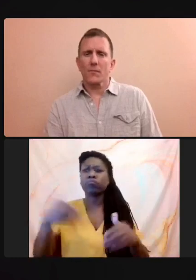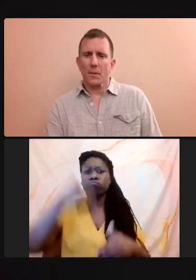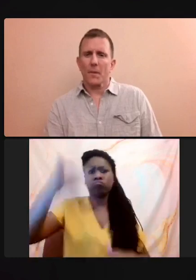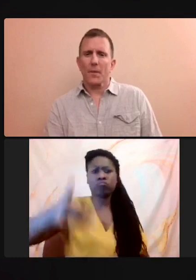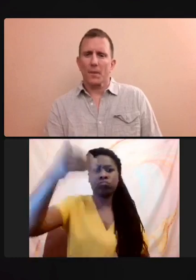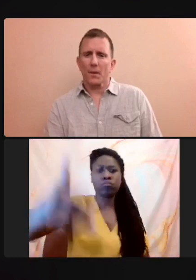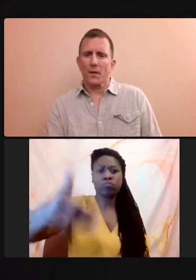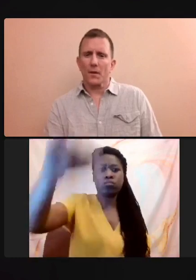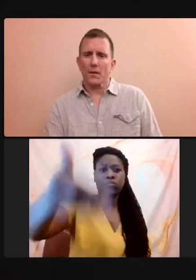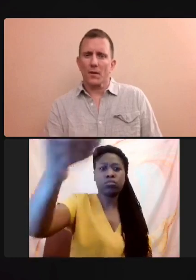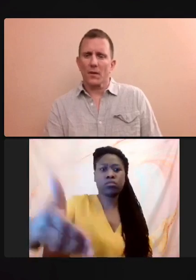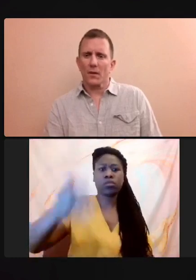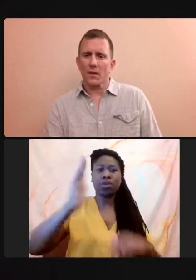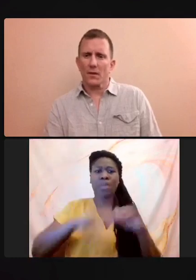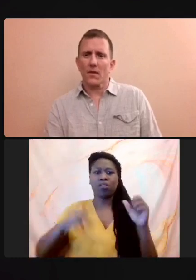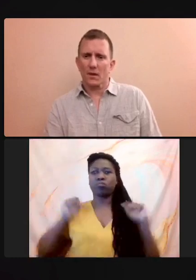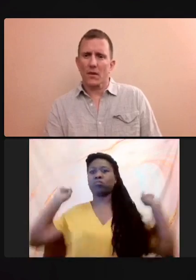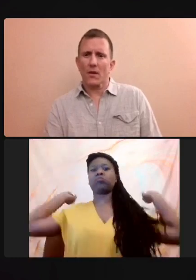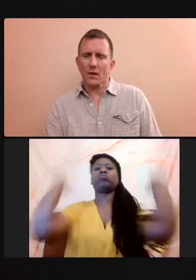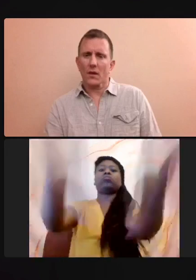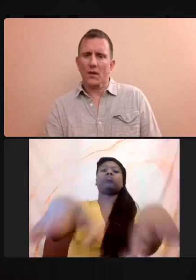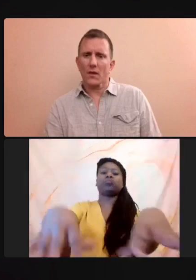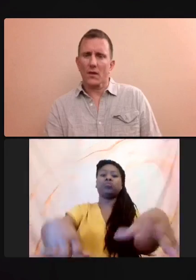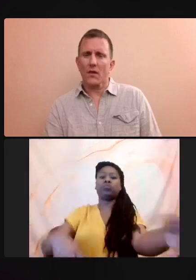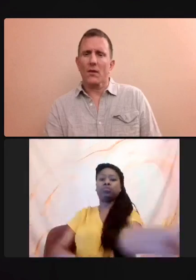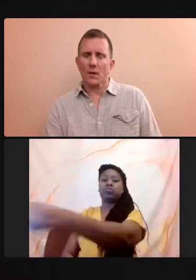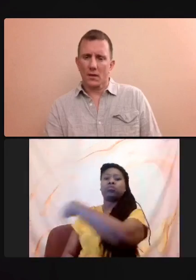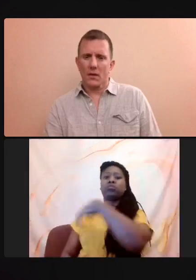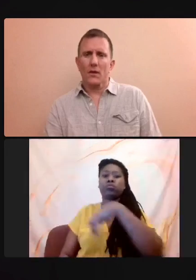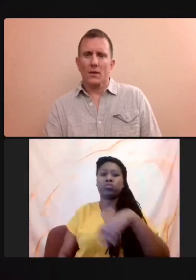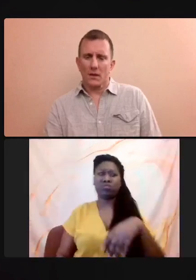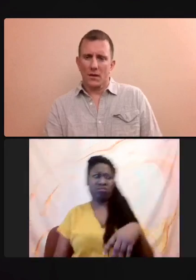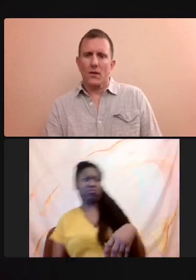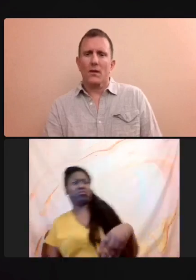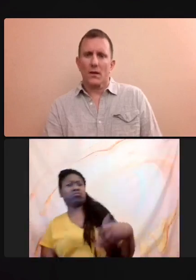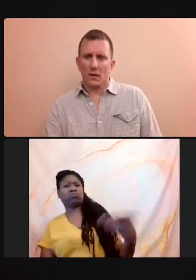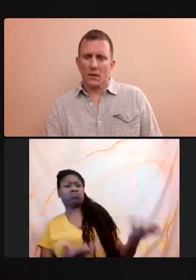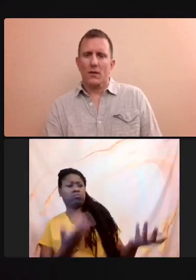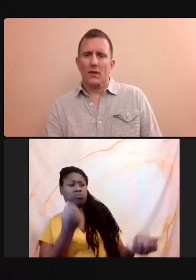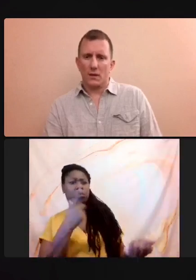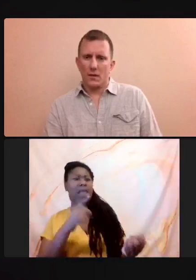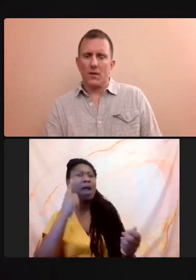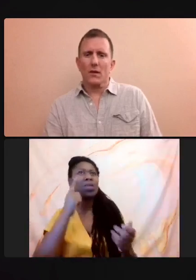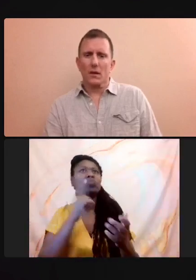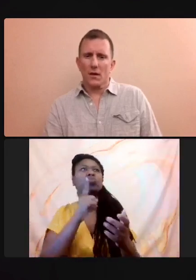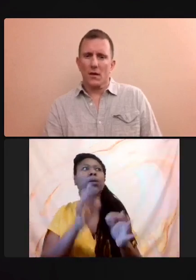and the deaf community, like how do you develop that? Right.